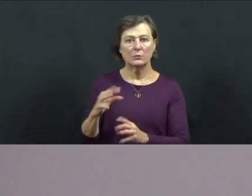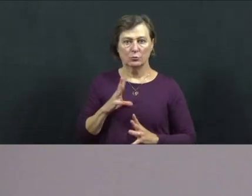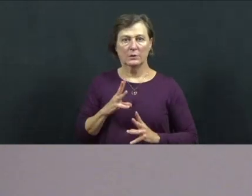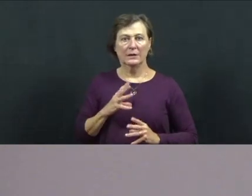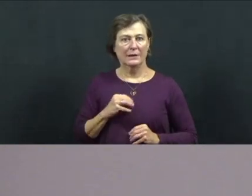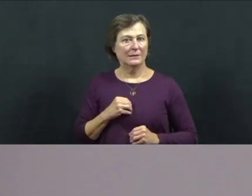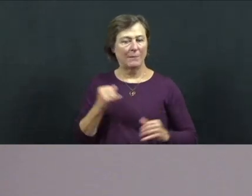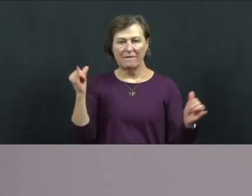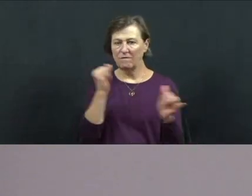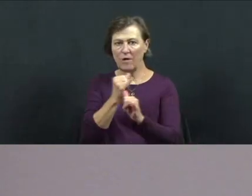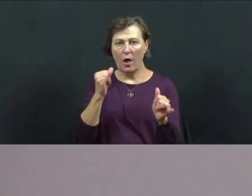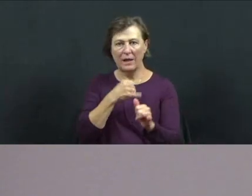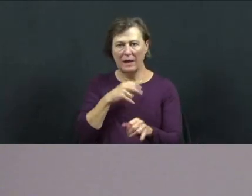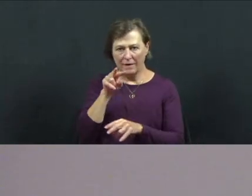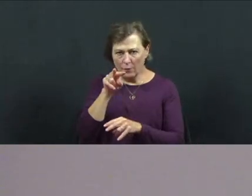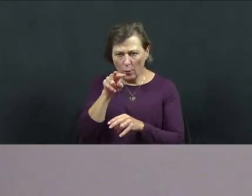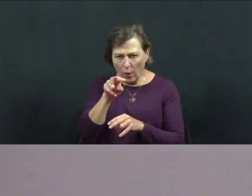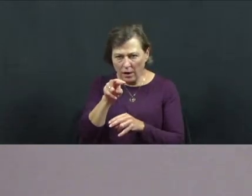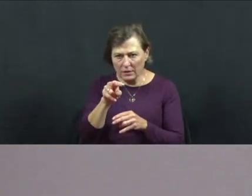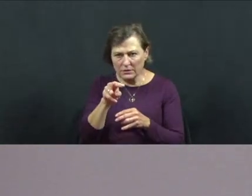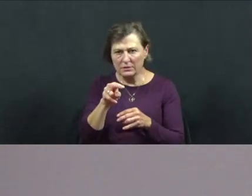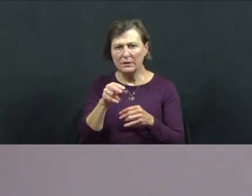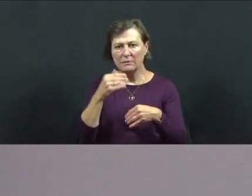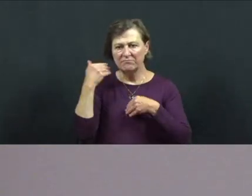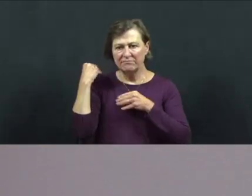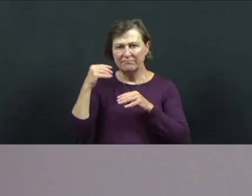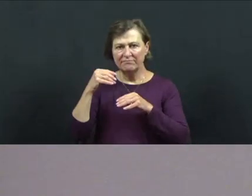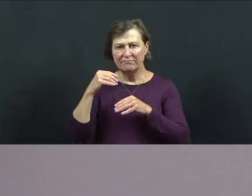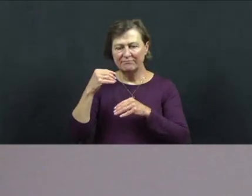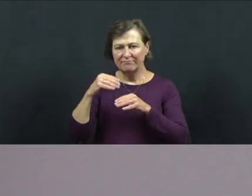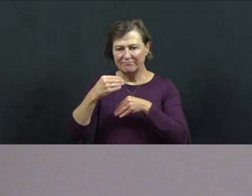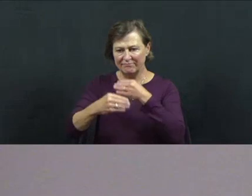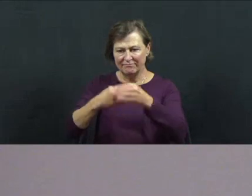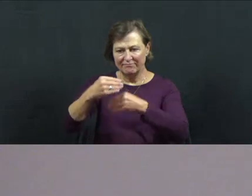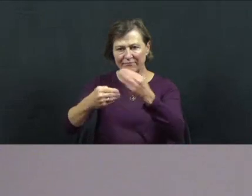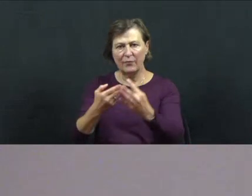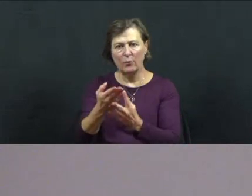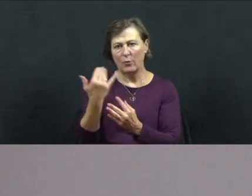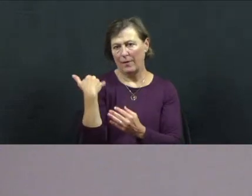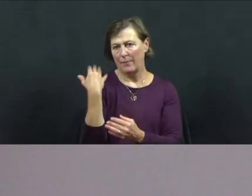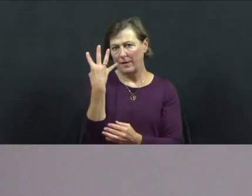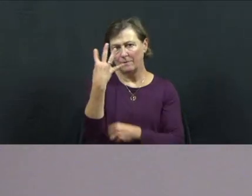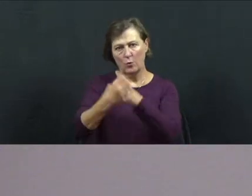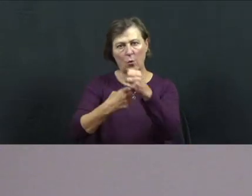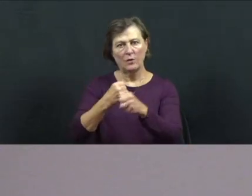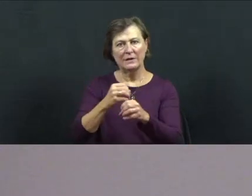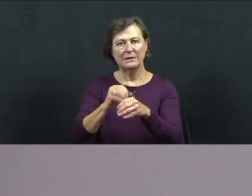have watched unfold during the past four years in our nation's capital.